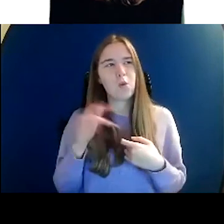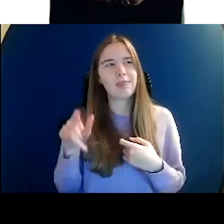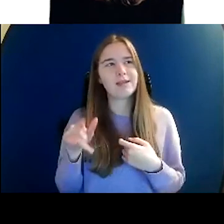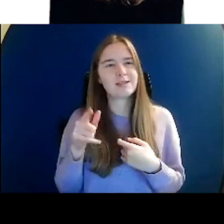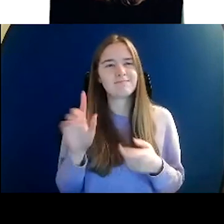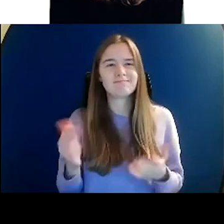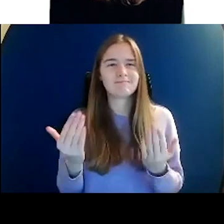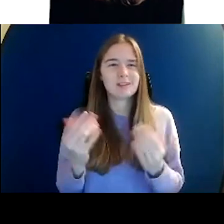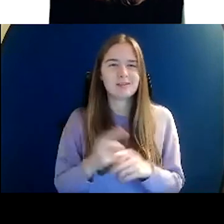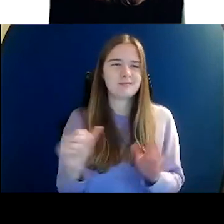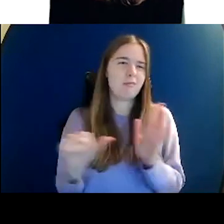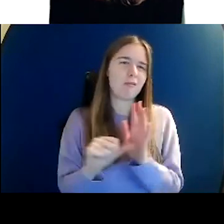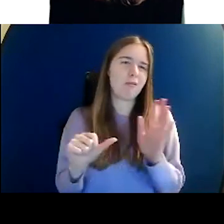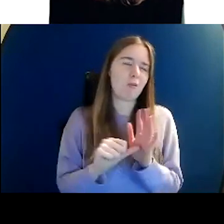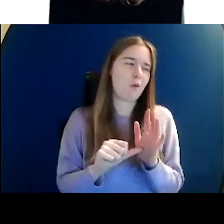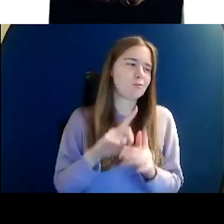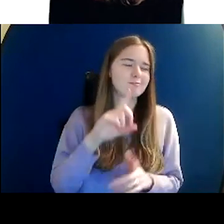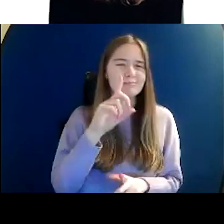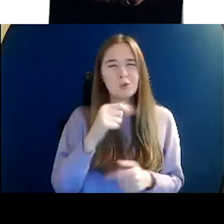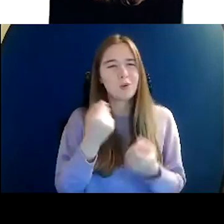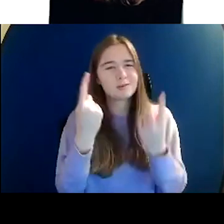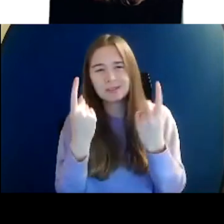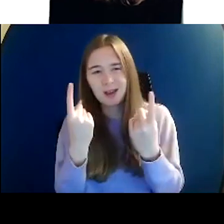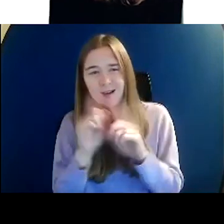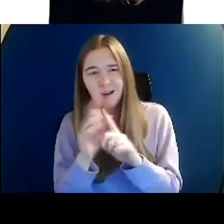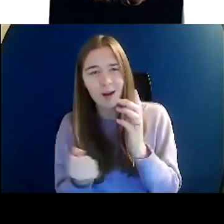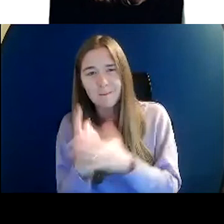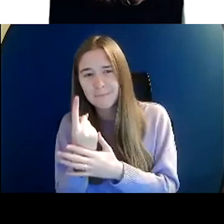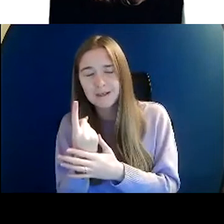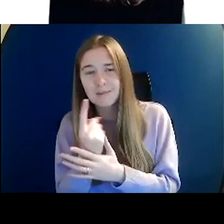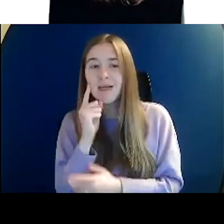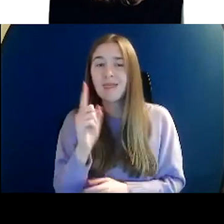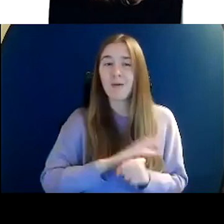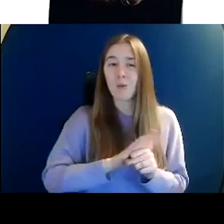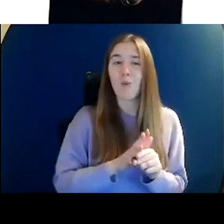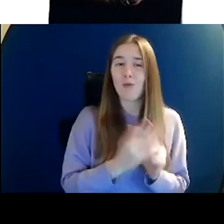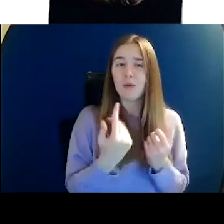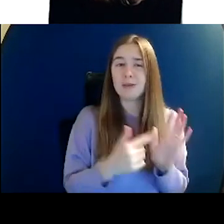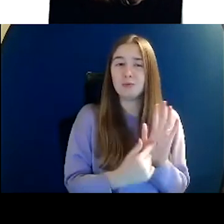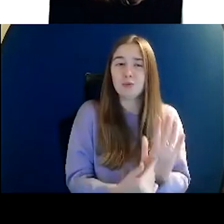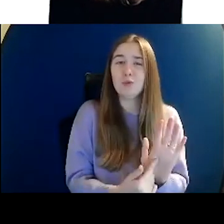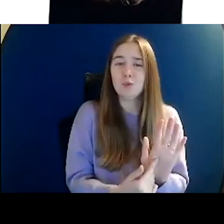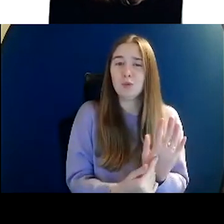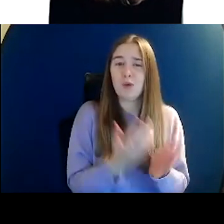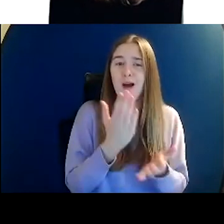Oh, you don't understand, it can't happen. Well, perhaps everything that's happened with the pandemic showed that, well actually, if it's really, really important,